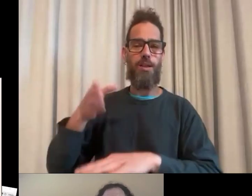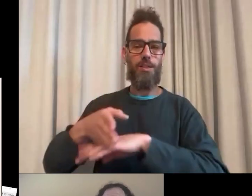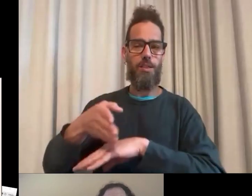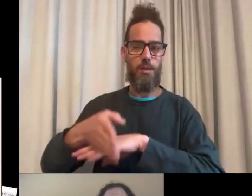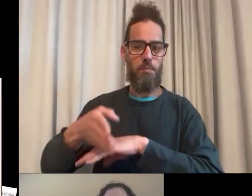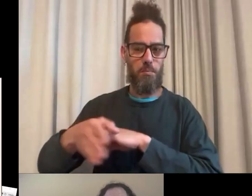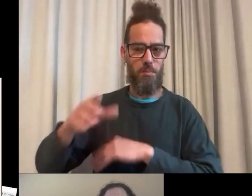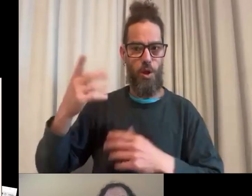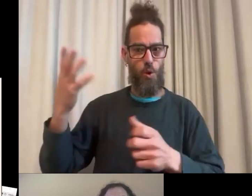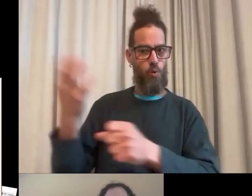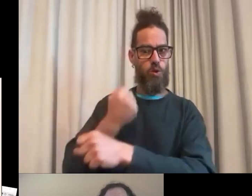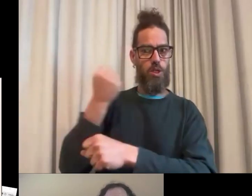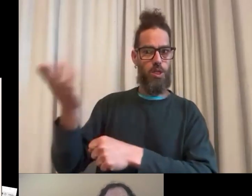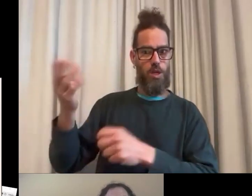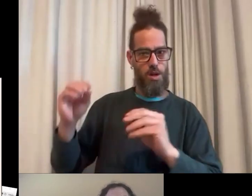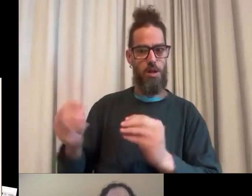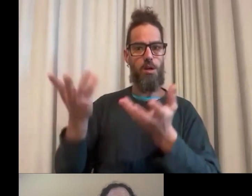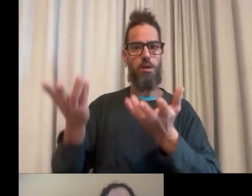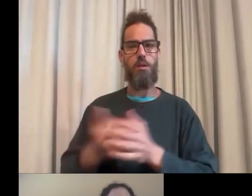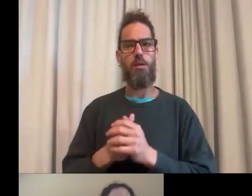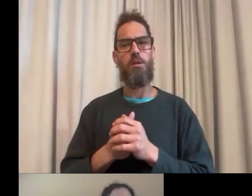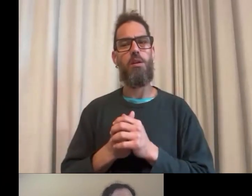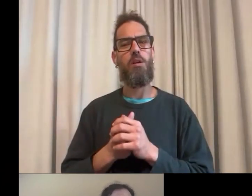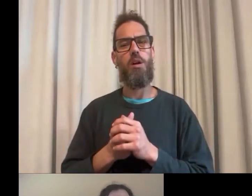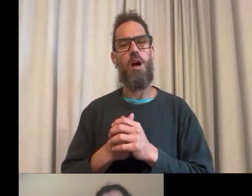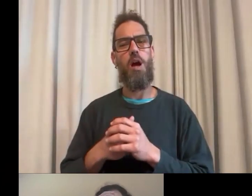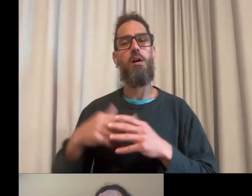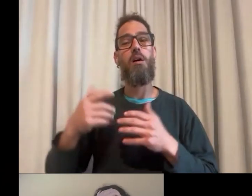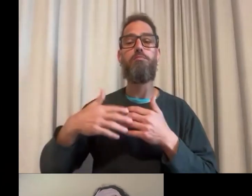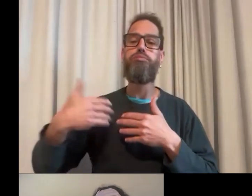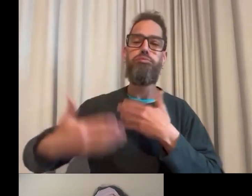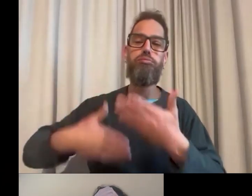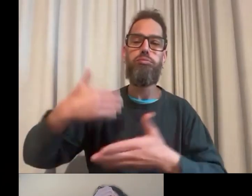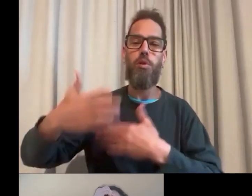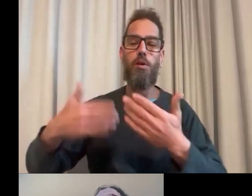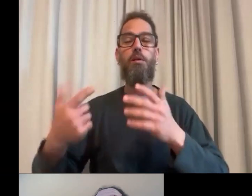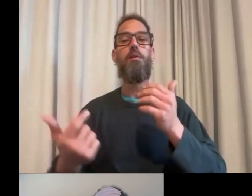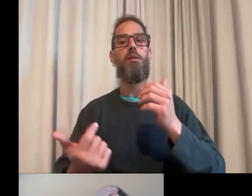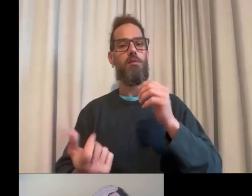as federally regulated organizations. Many world firsts came out of that.